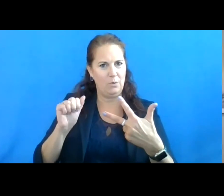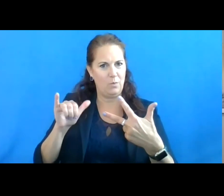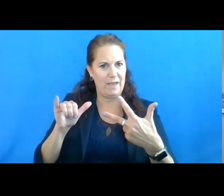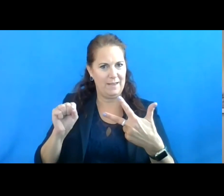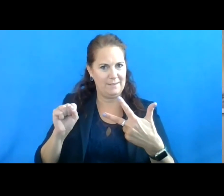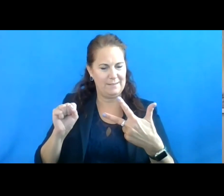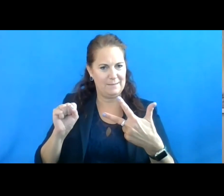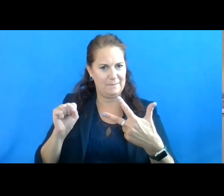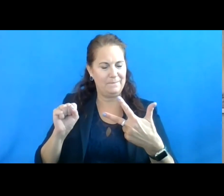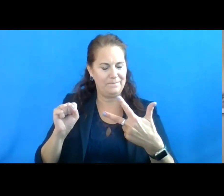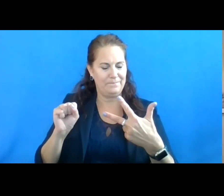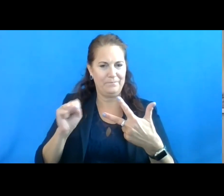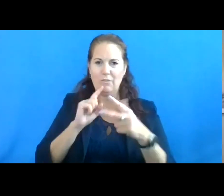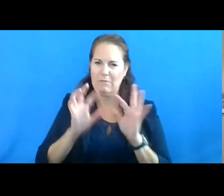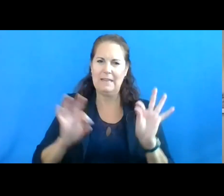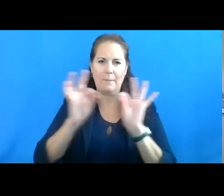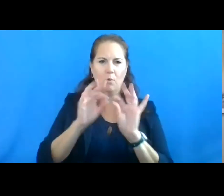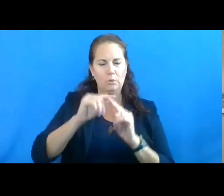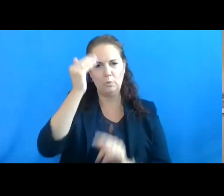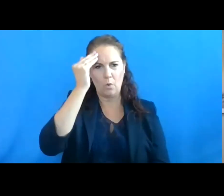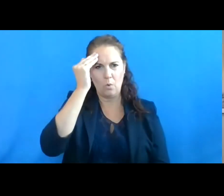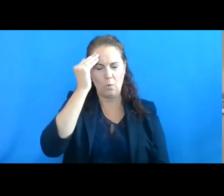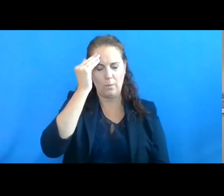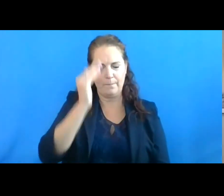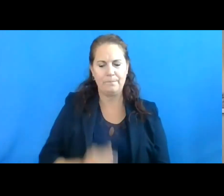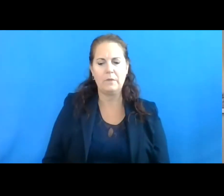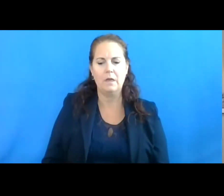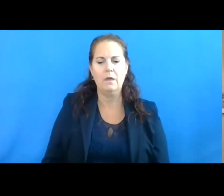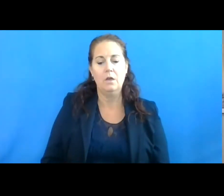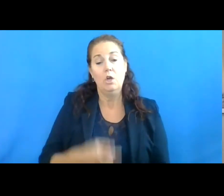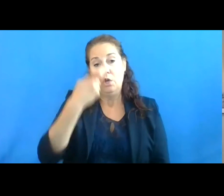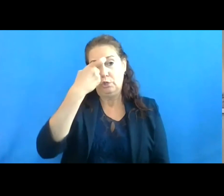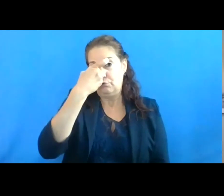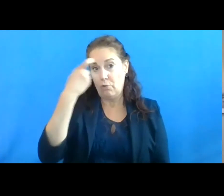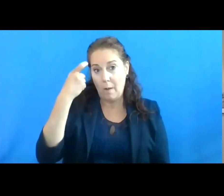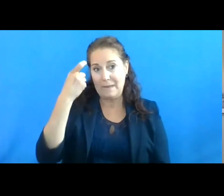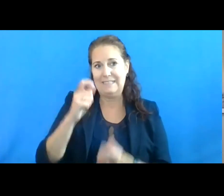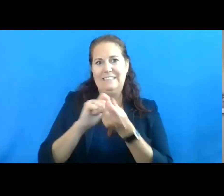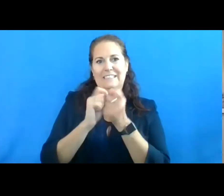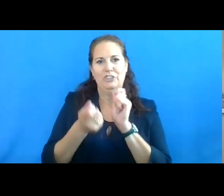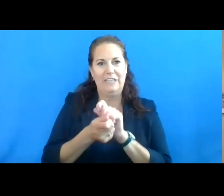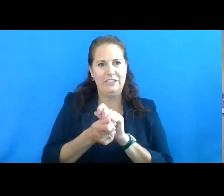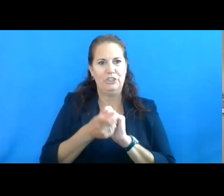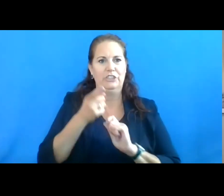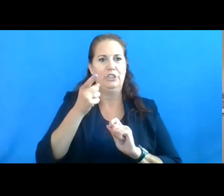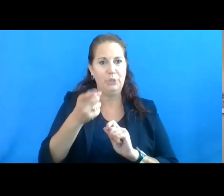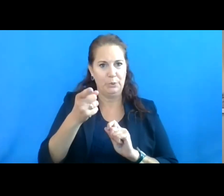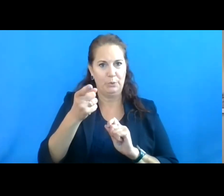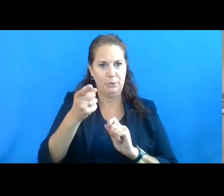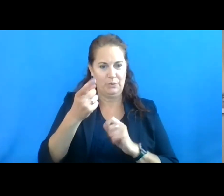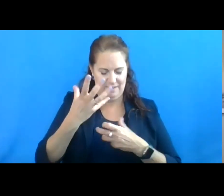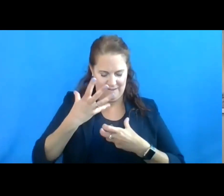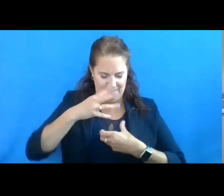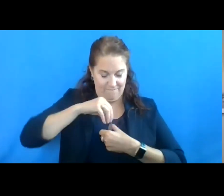This is really important to know that trauma changes you physiologically, so when you're